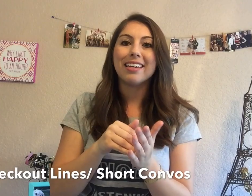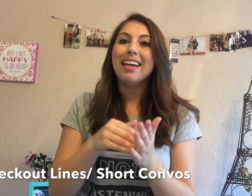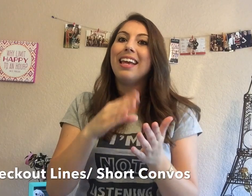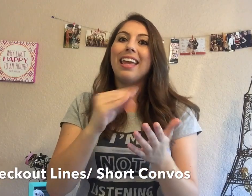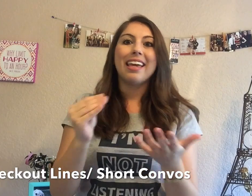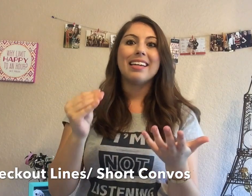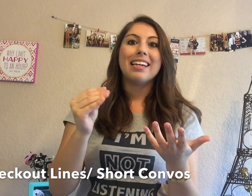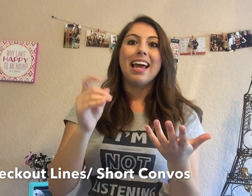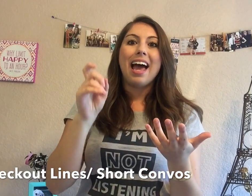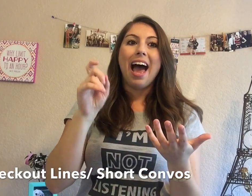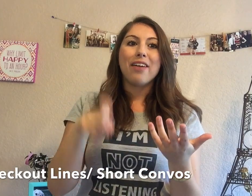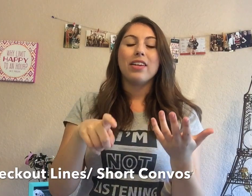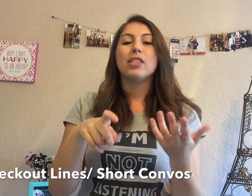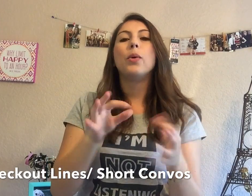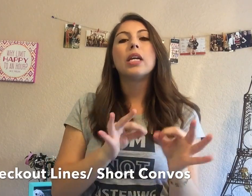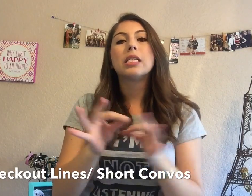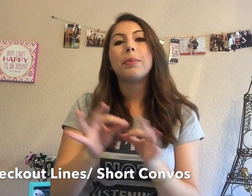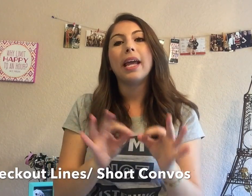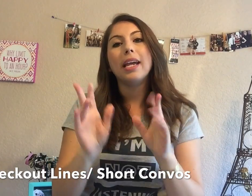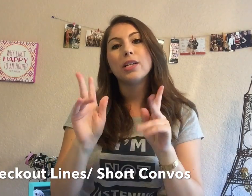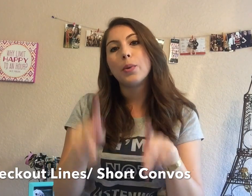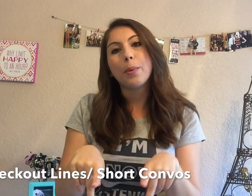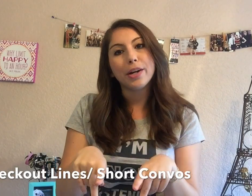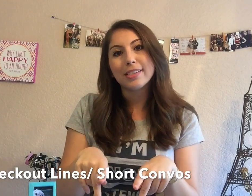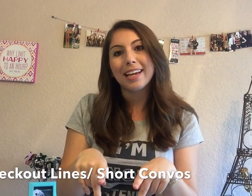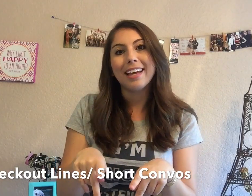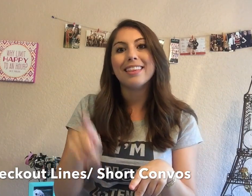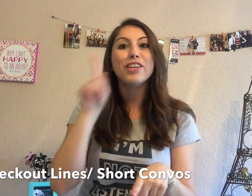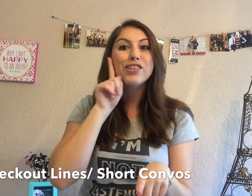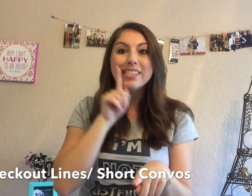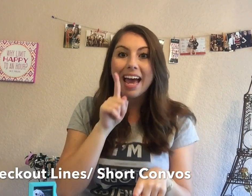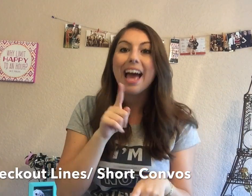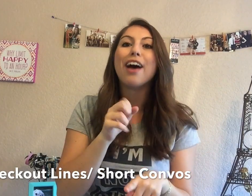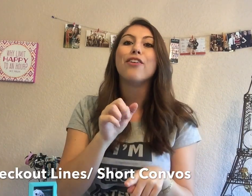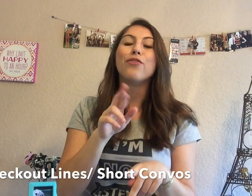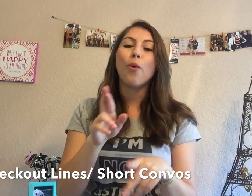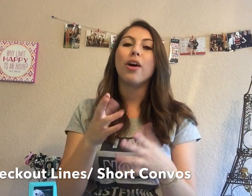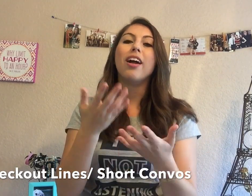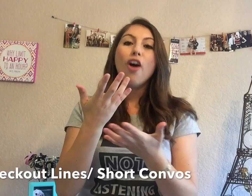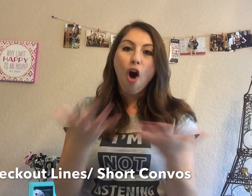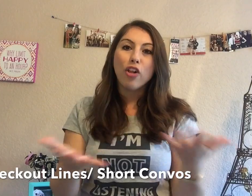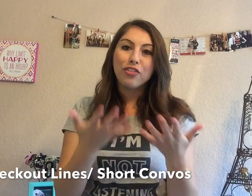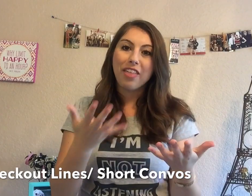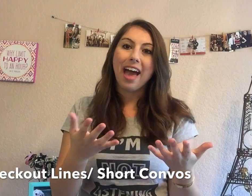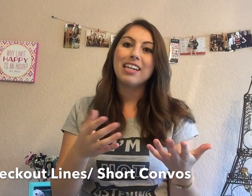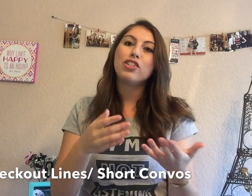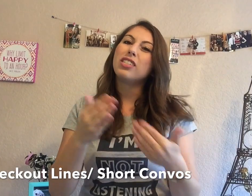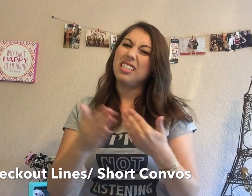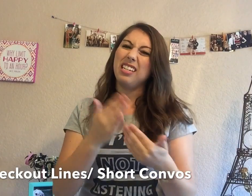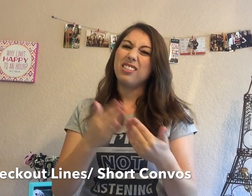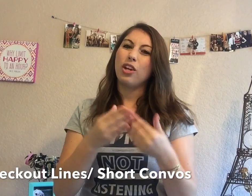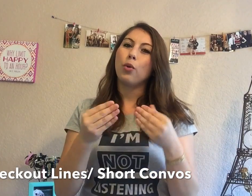and having to explain to a person that you are Deaf or all of that...It is just easier